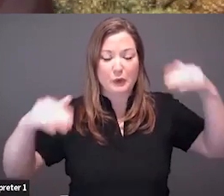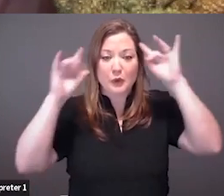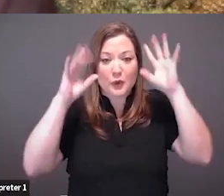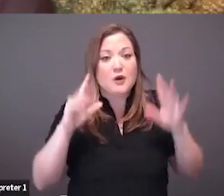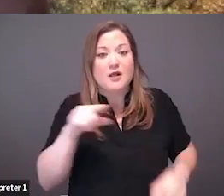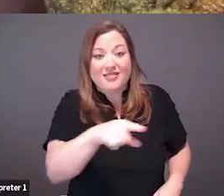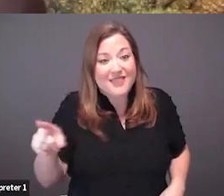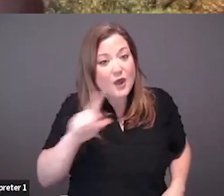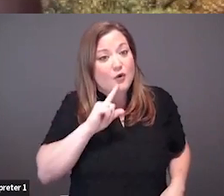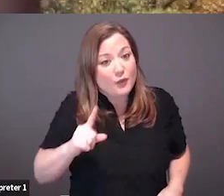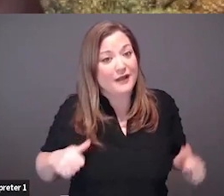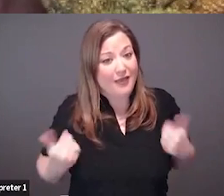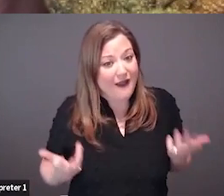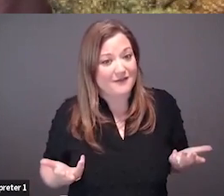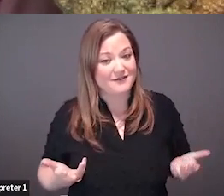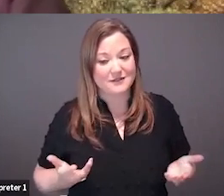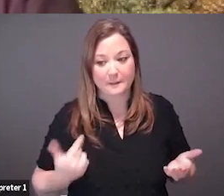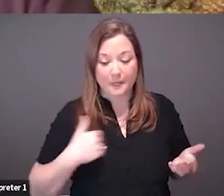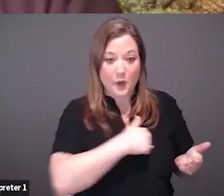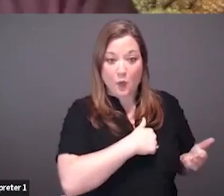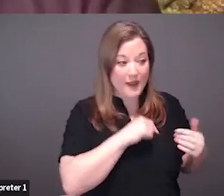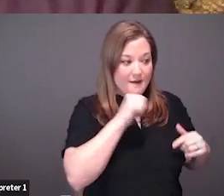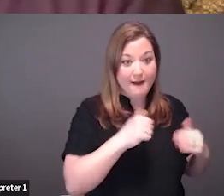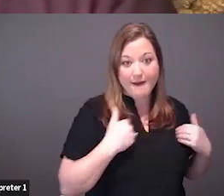by being inaccessible, the negative impact that we're having on real people.